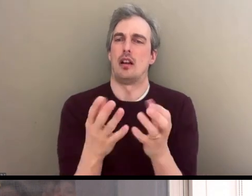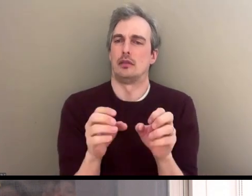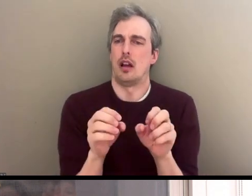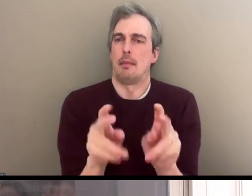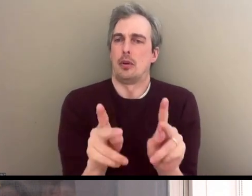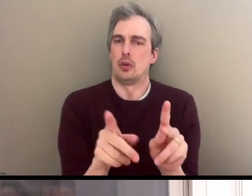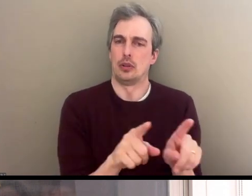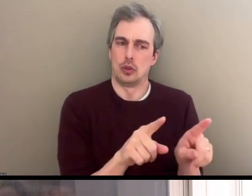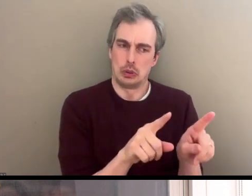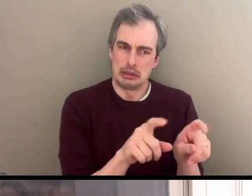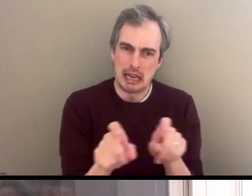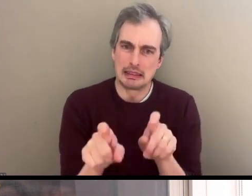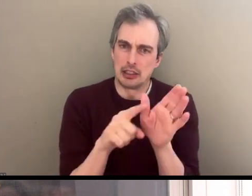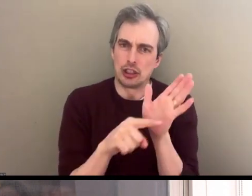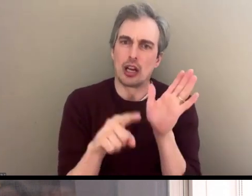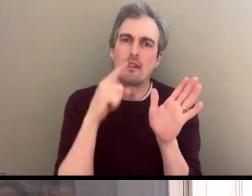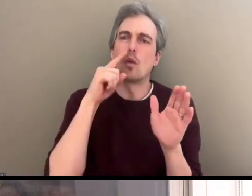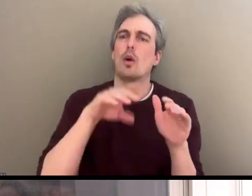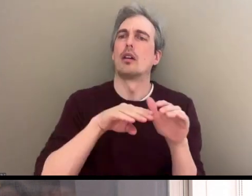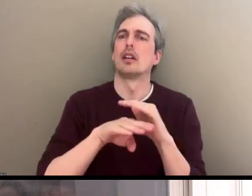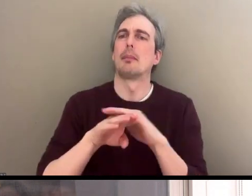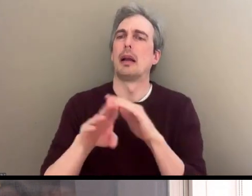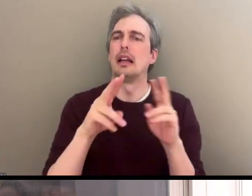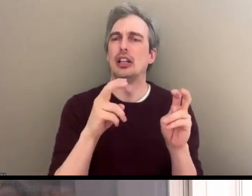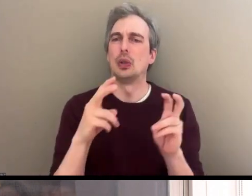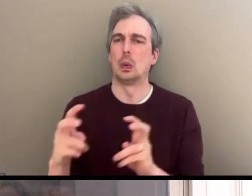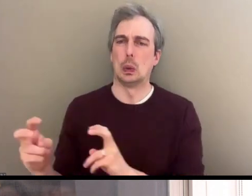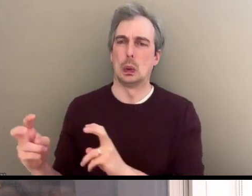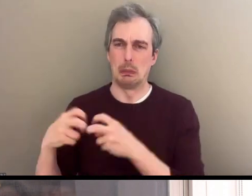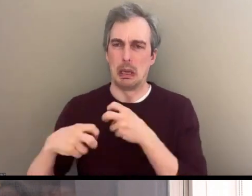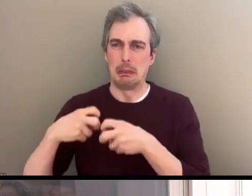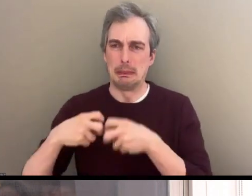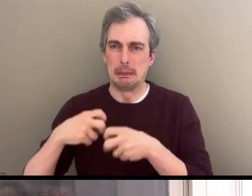We're going to start within our IDE, again, Integrated Coding Environment.